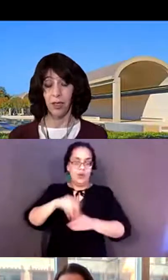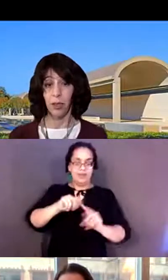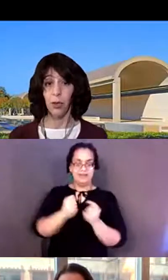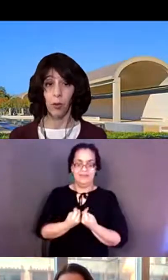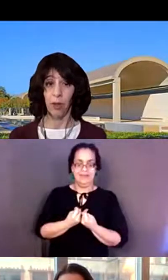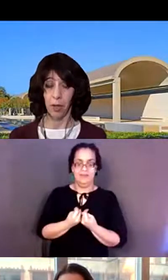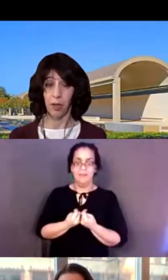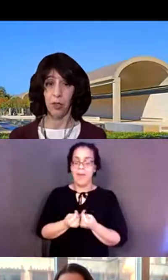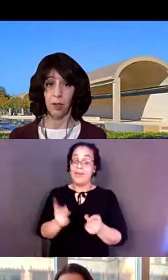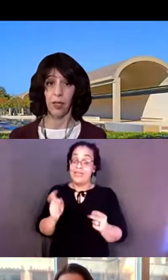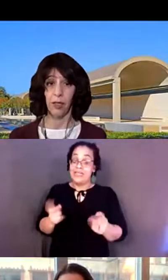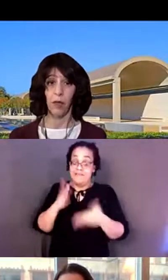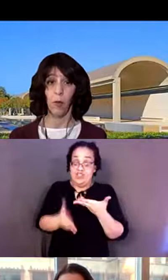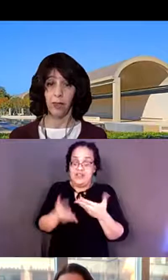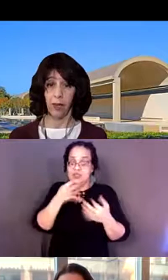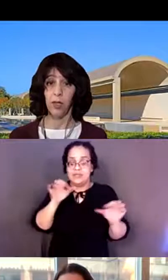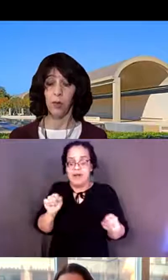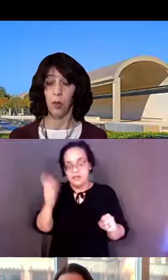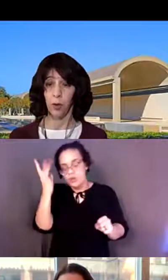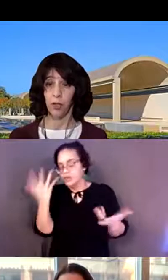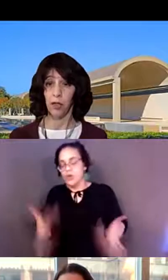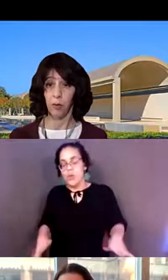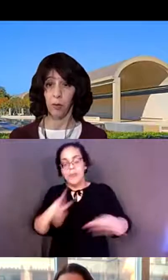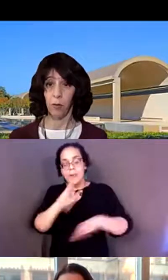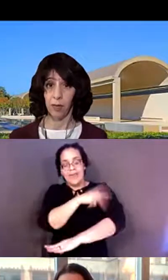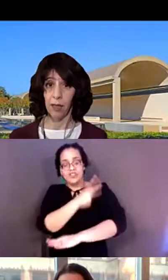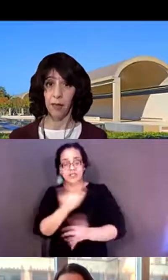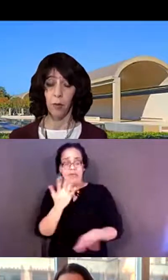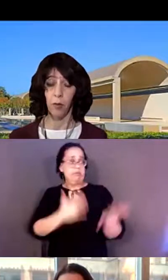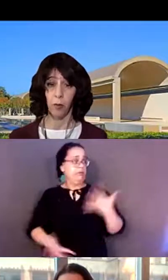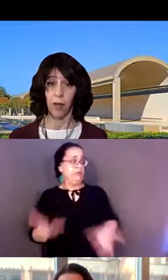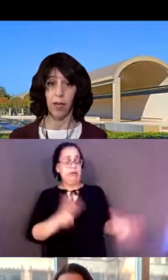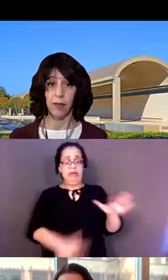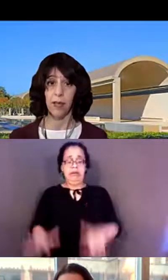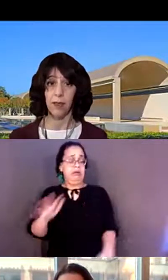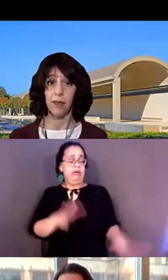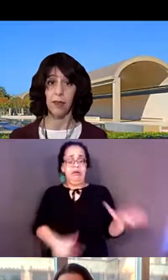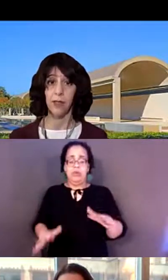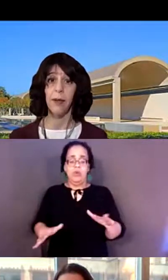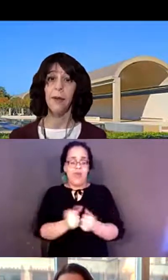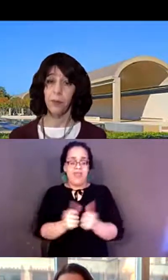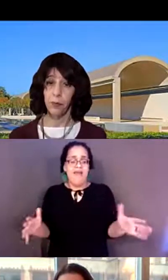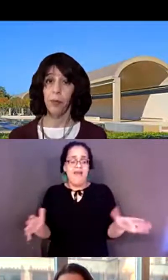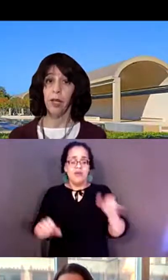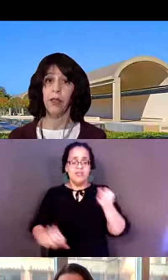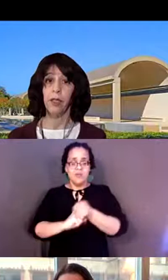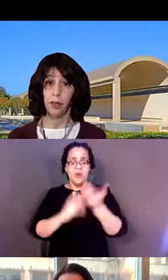you don't want that patient to be without a support person beside them when that's necessary.